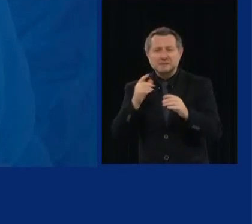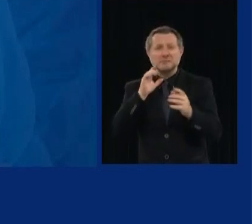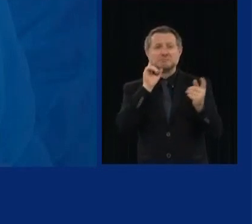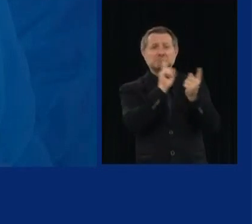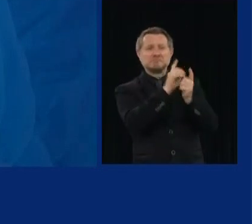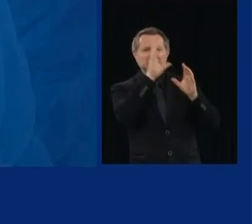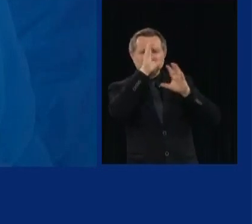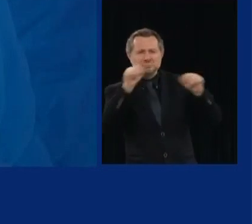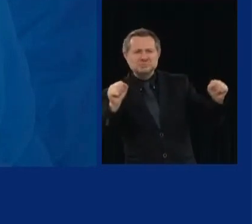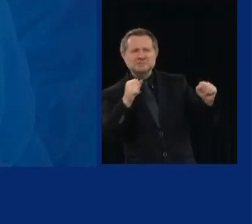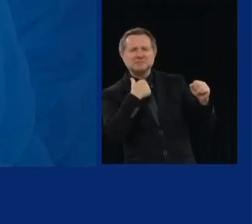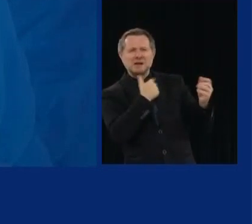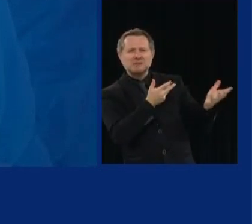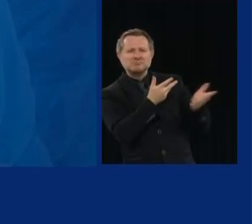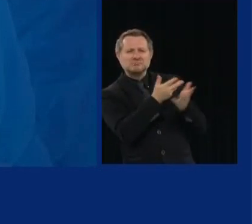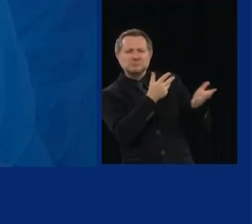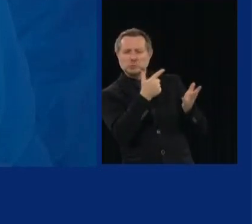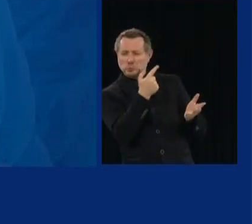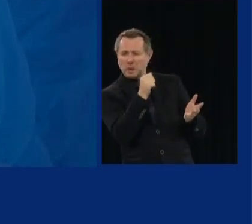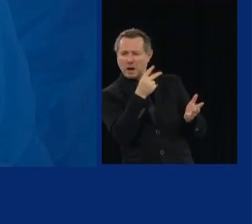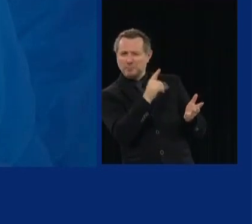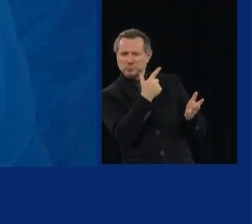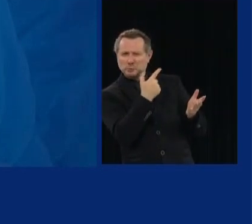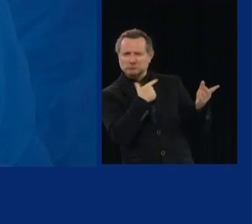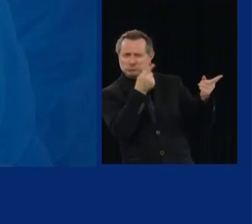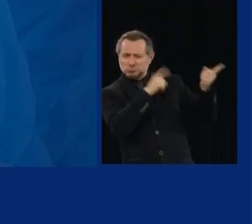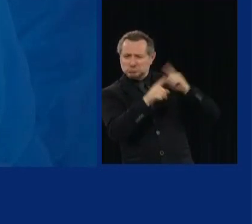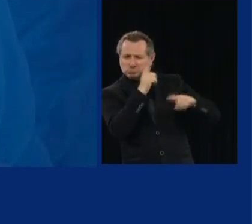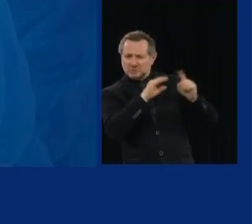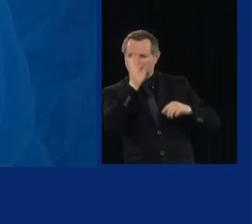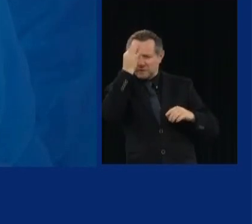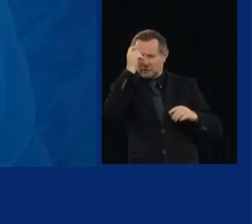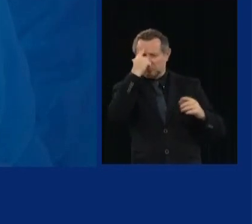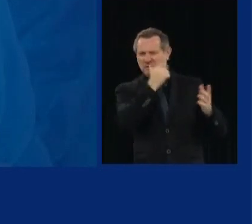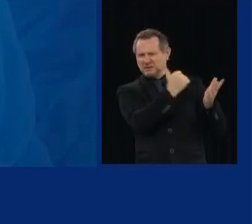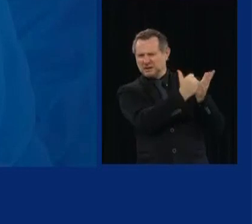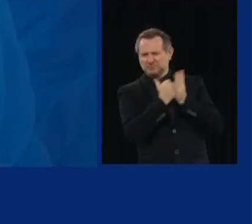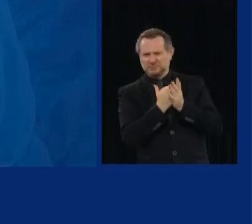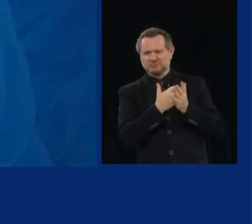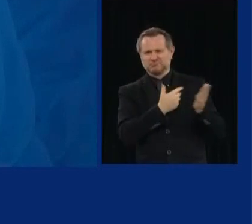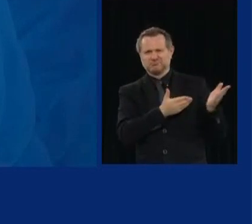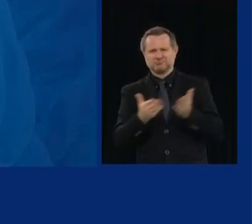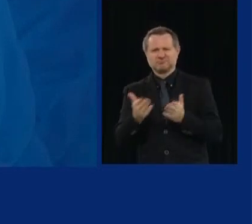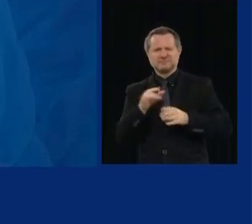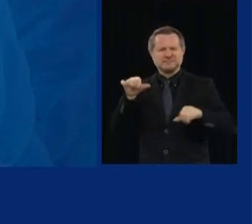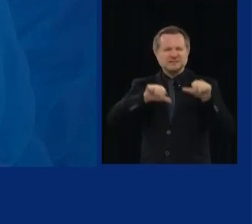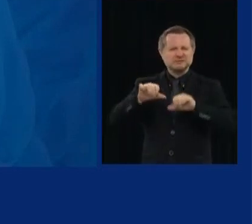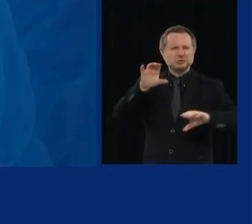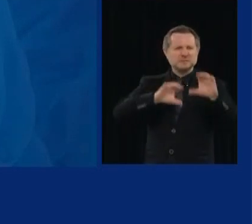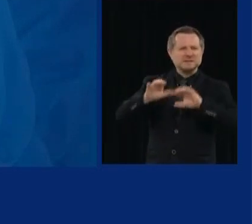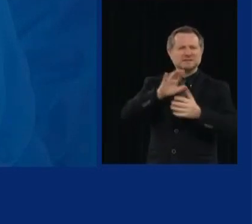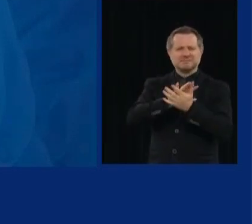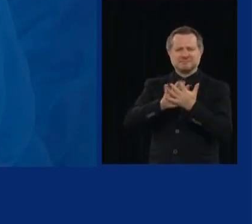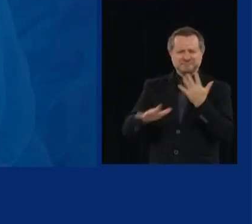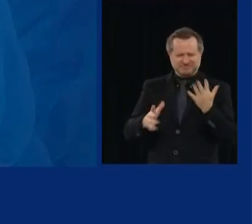20,000 TESTS. I THEN MET WITH THE PRESIDENT AND WE TALKED ABOUT AN INSTITUTIONAL AGREEMENT BETWEEN STATES AND THE FEDERAL